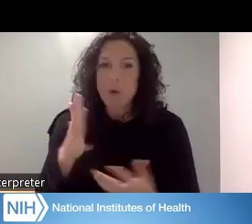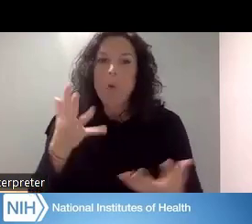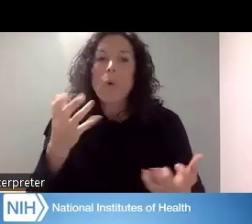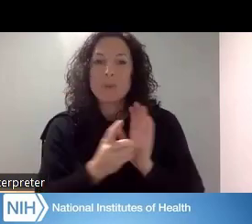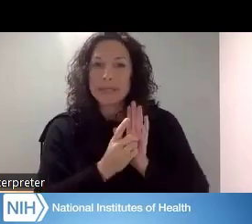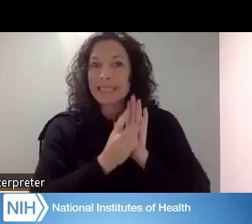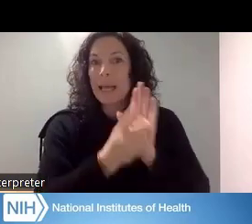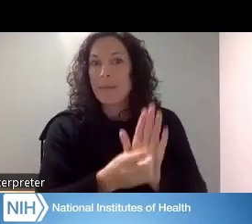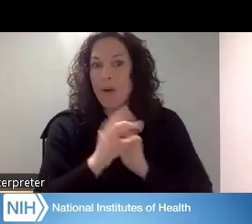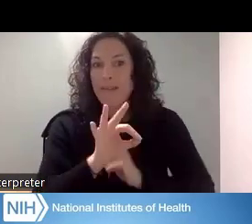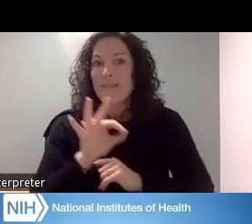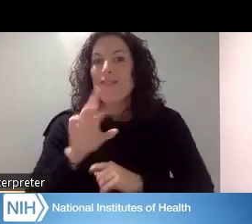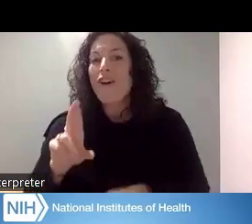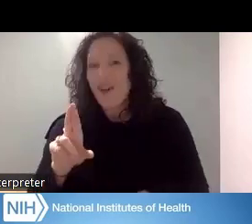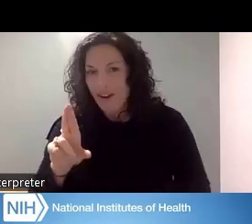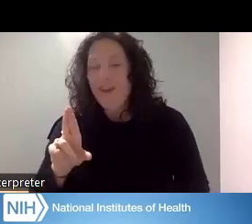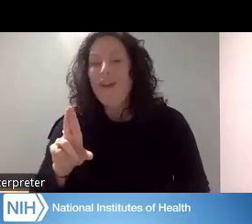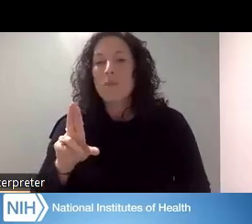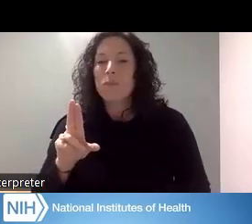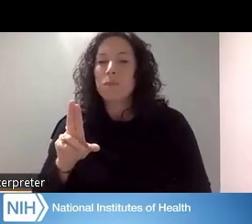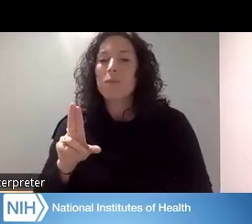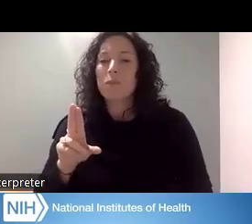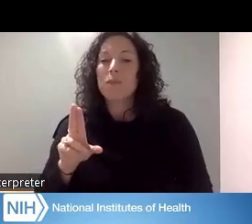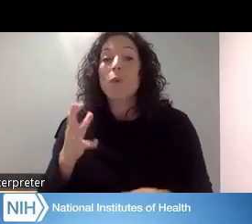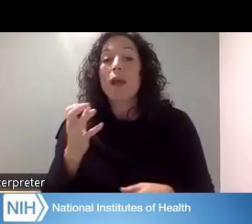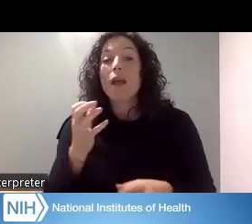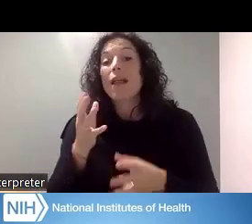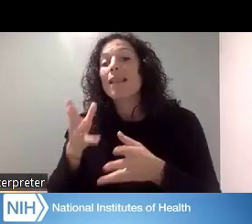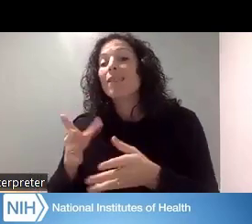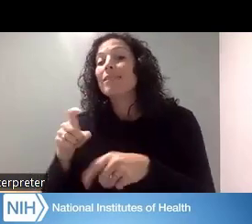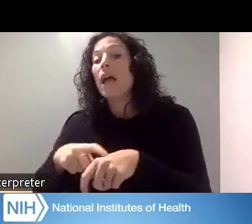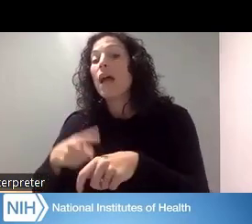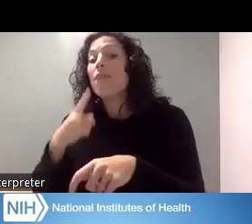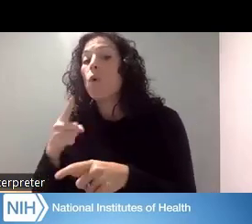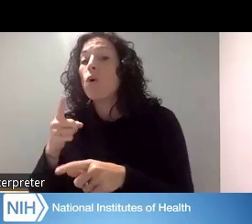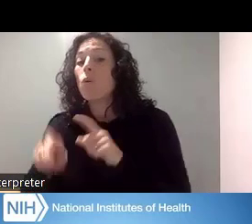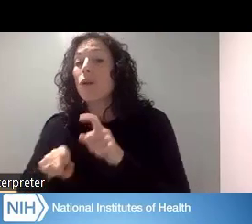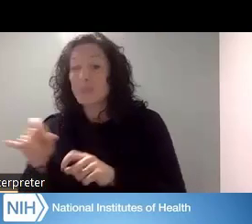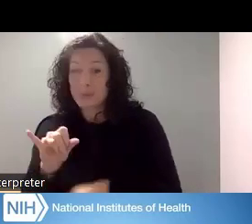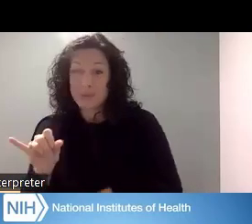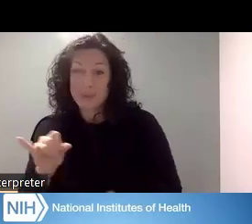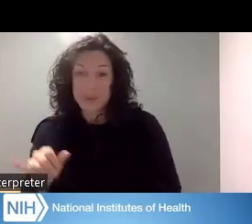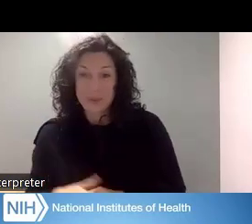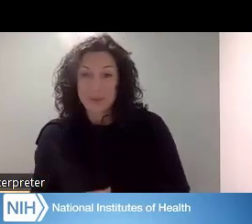I want to be sure and leave time of questions, and I want to make sure that I'm able to field